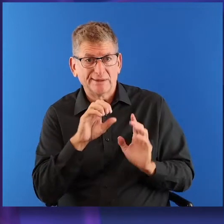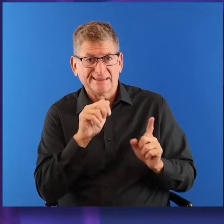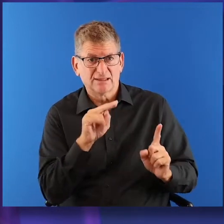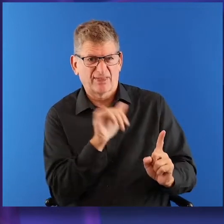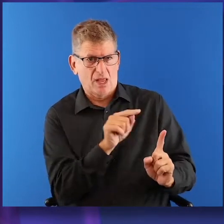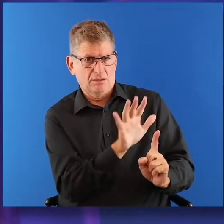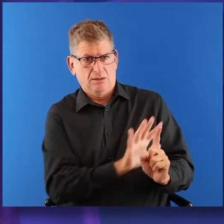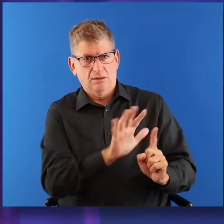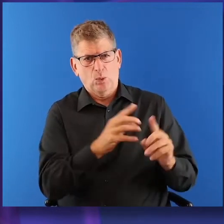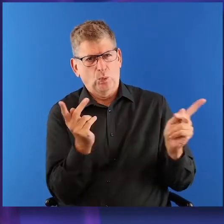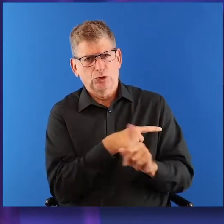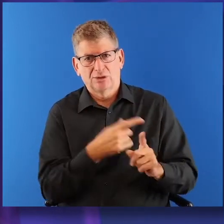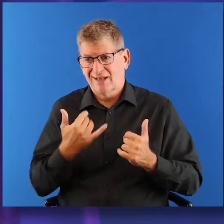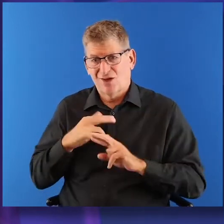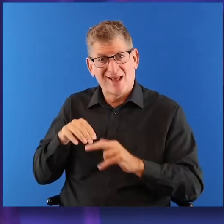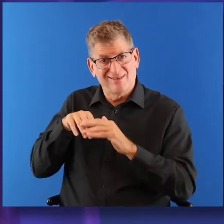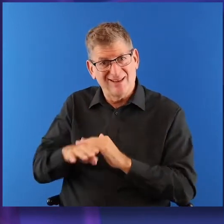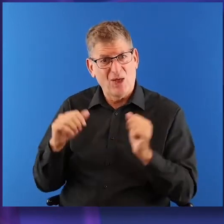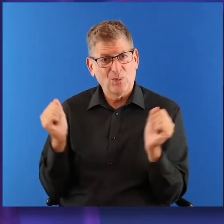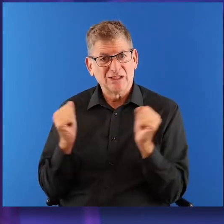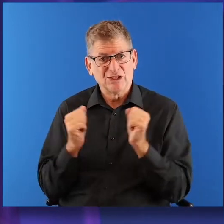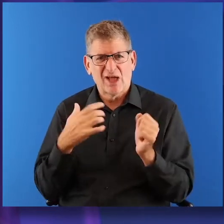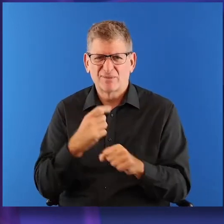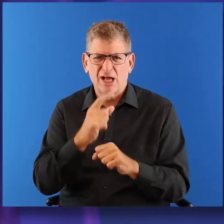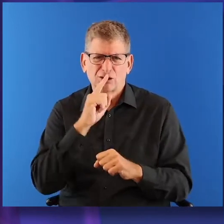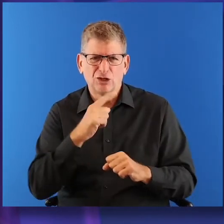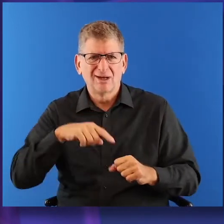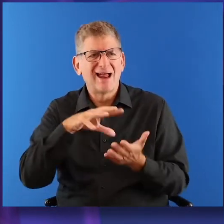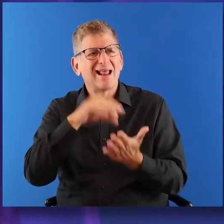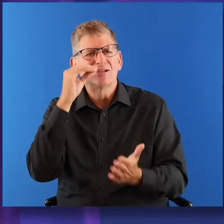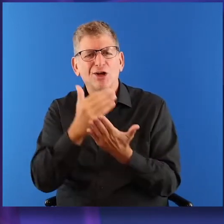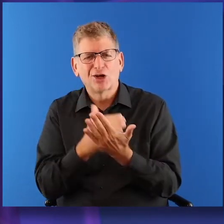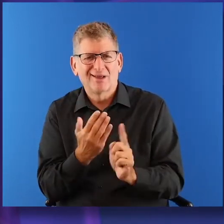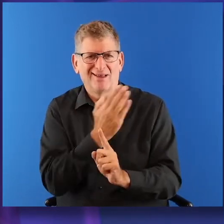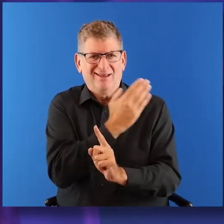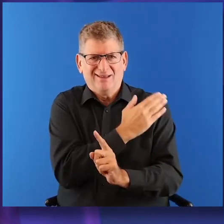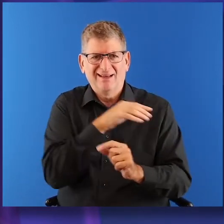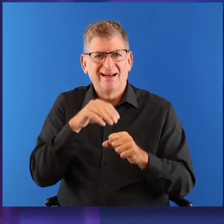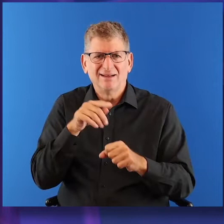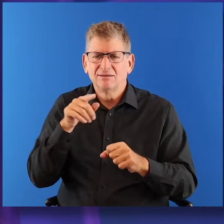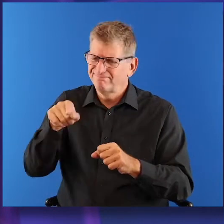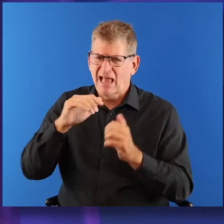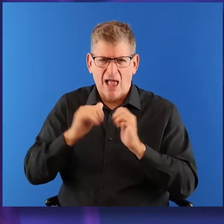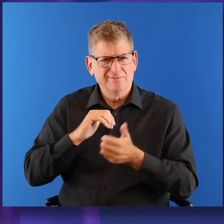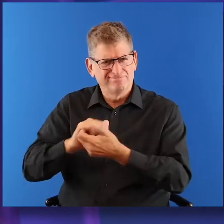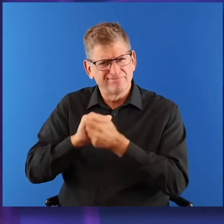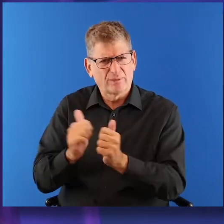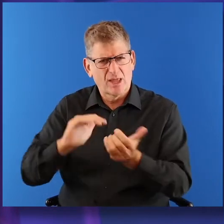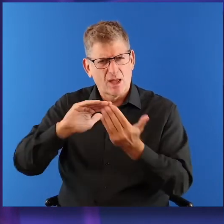here's how we engaged community in the effort, but really what's critical about that is supporting.